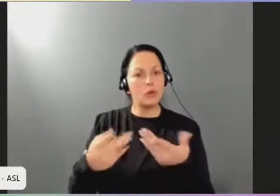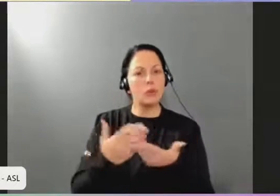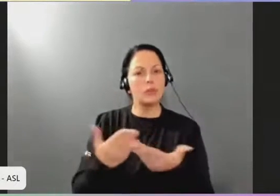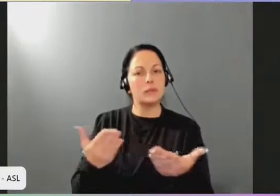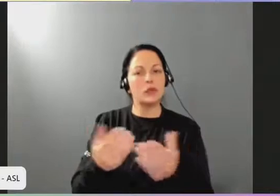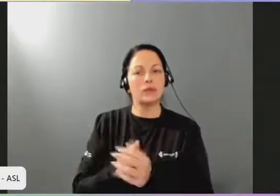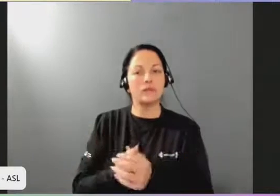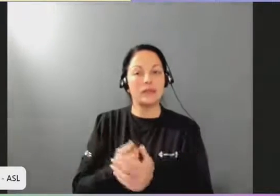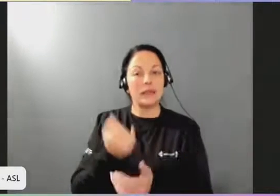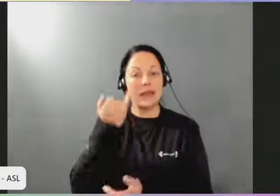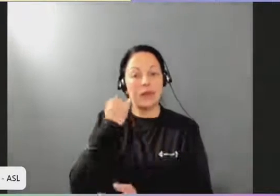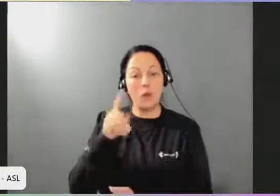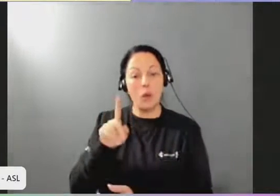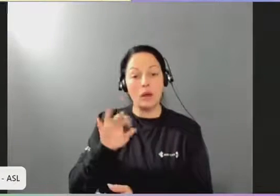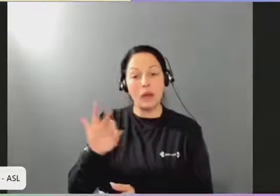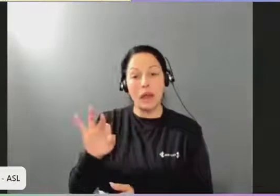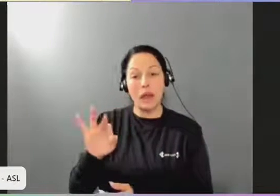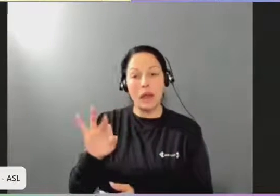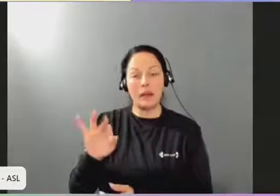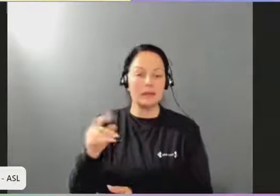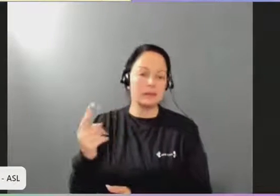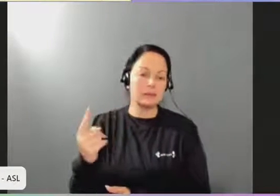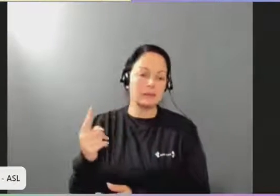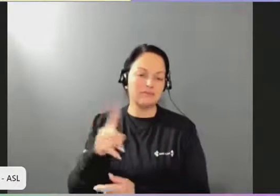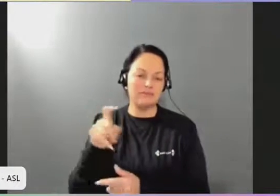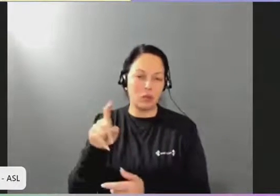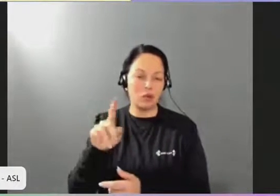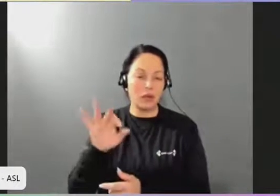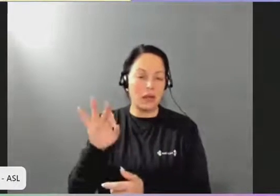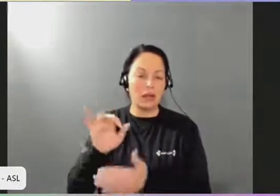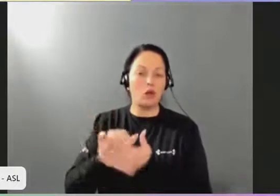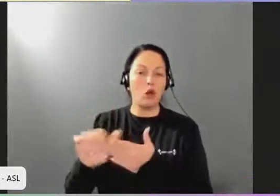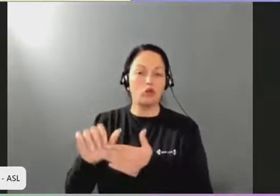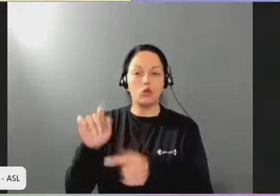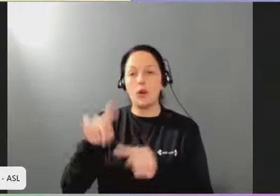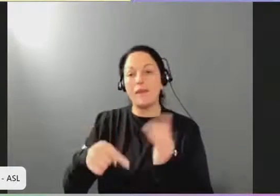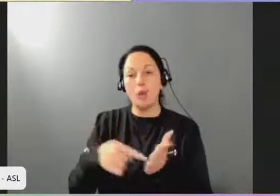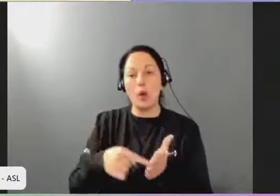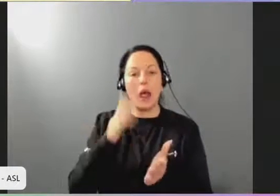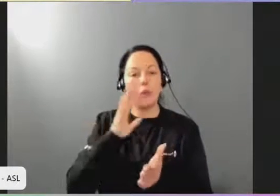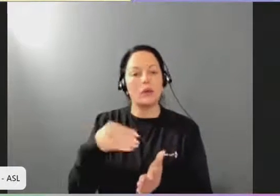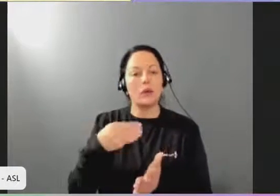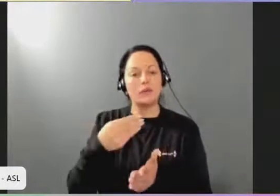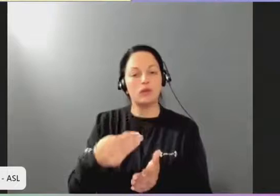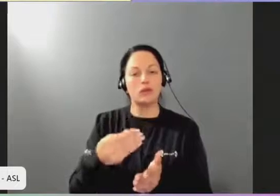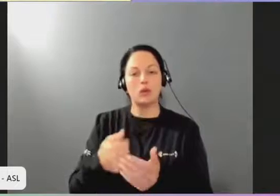find pure if for whatever reason, we need support, I will get you the material. If 199 is something you can